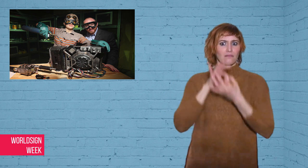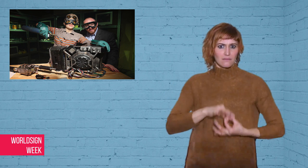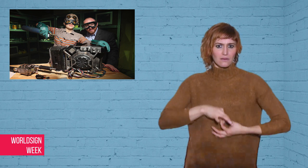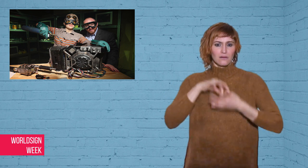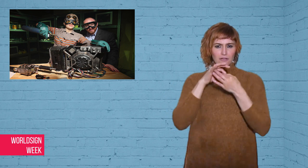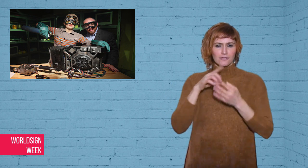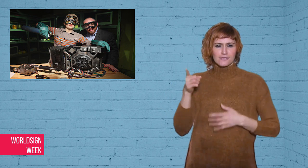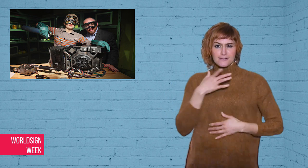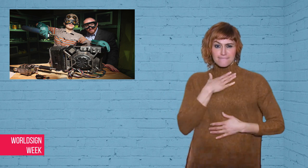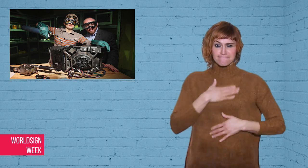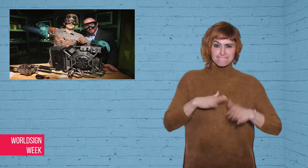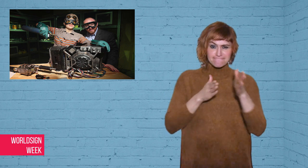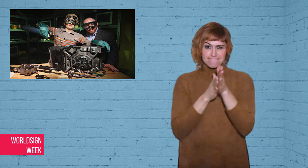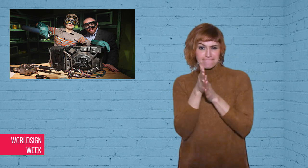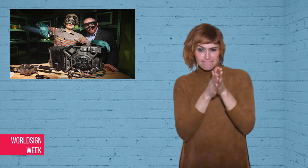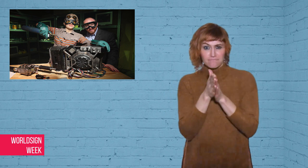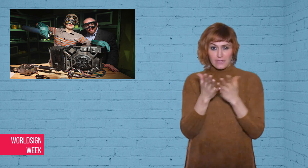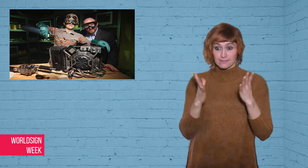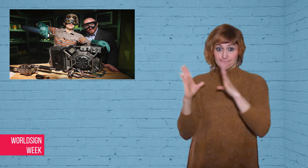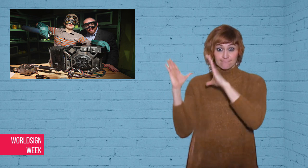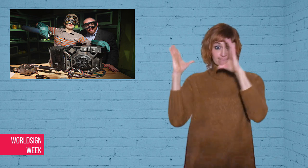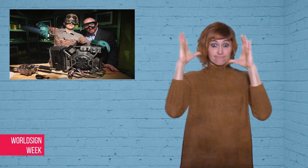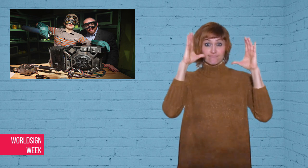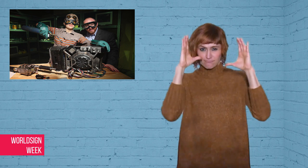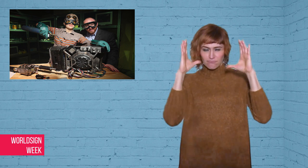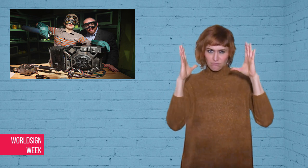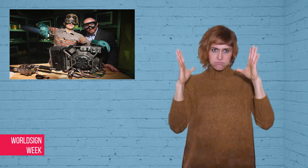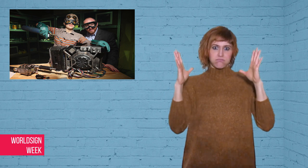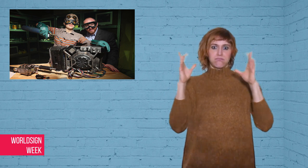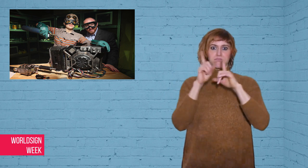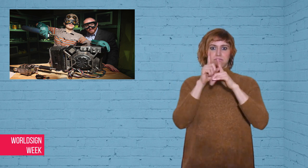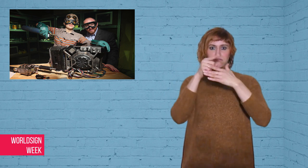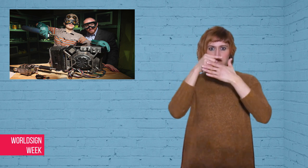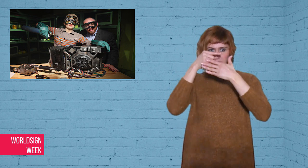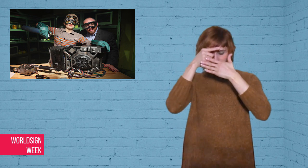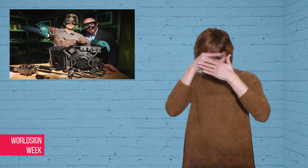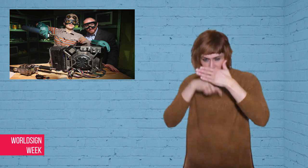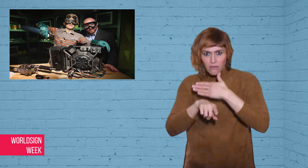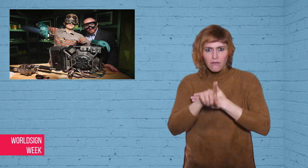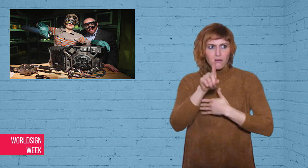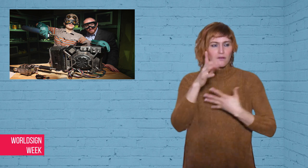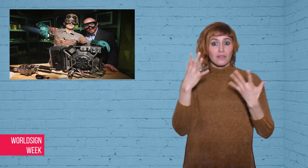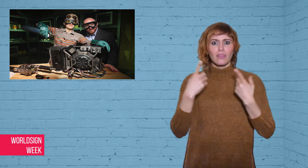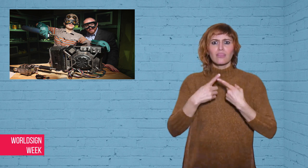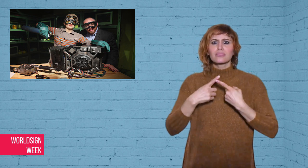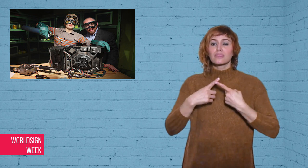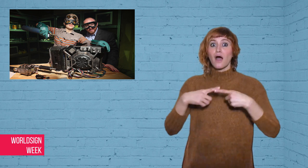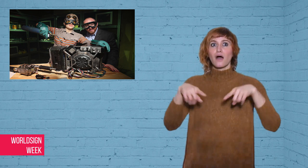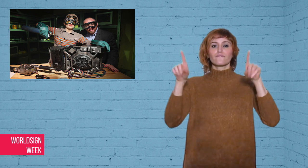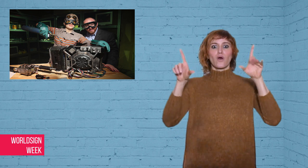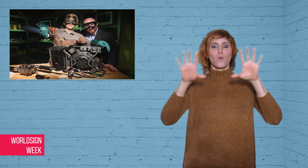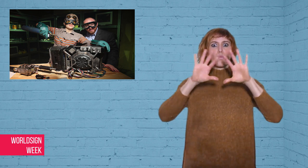weapon for killing ghosts.